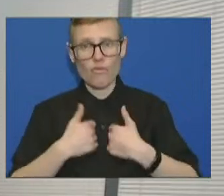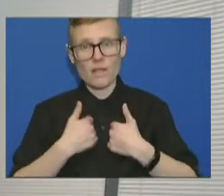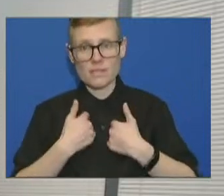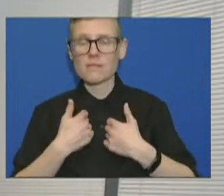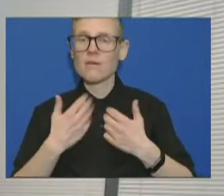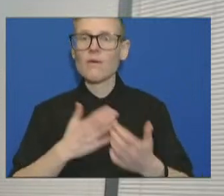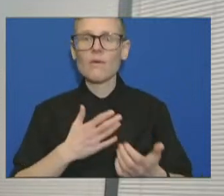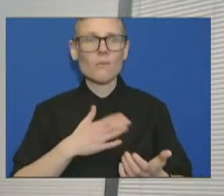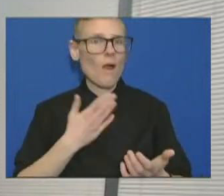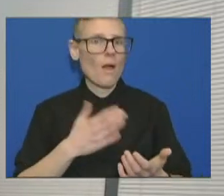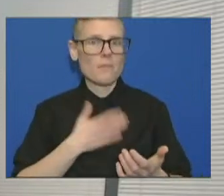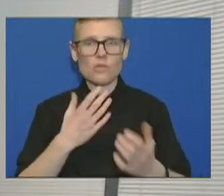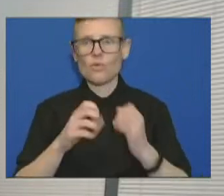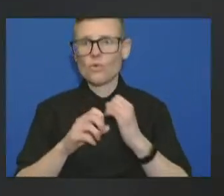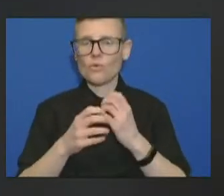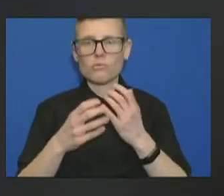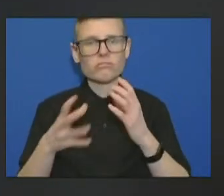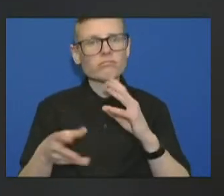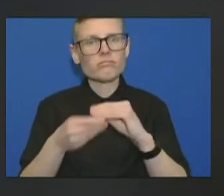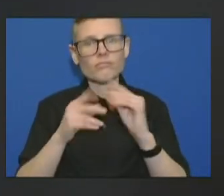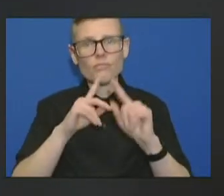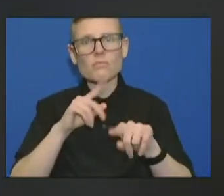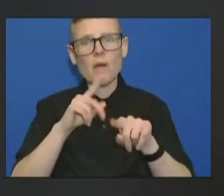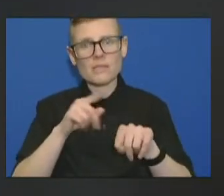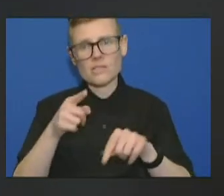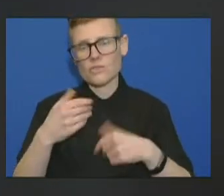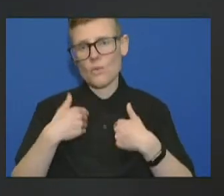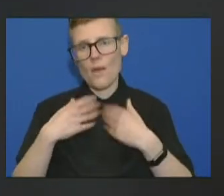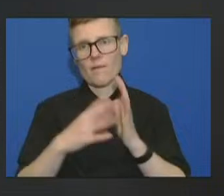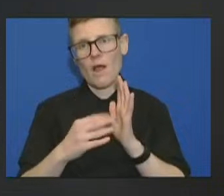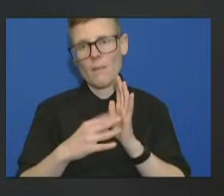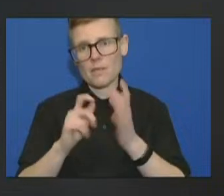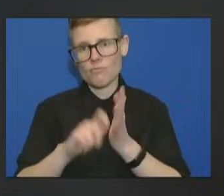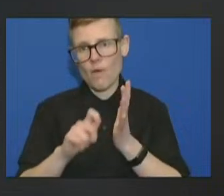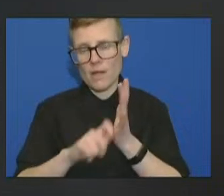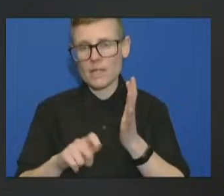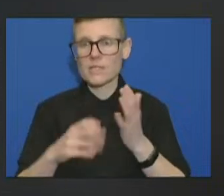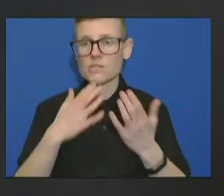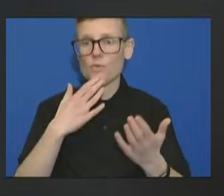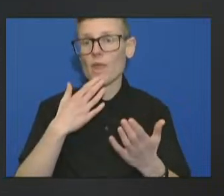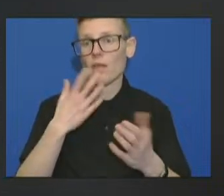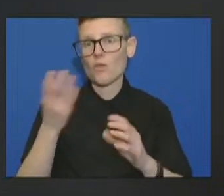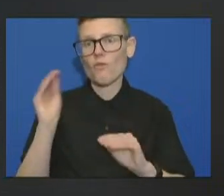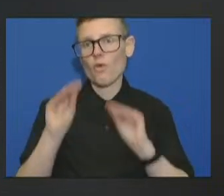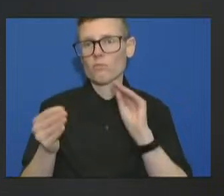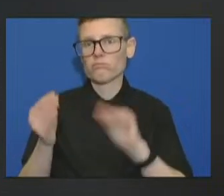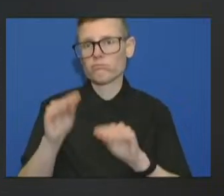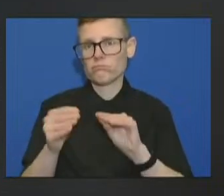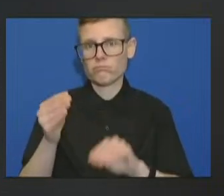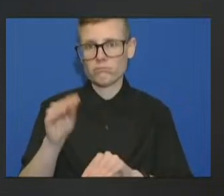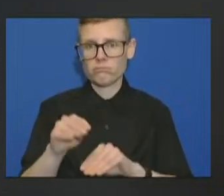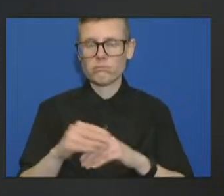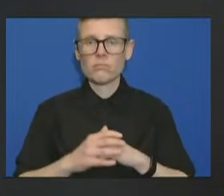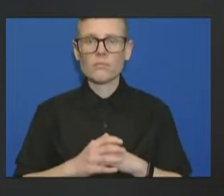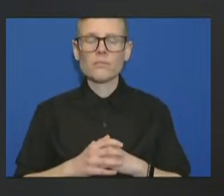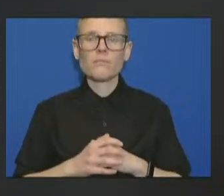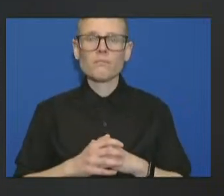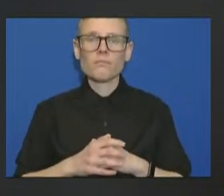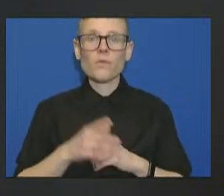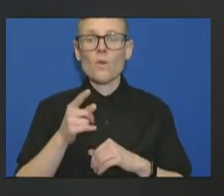friends for adding your email addresses. We're happy to expand on these answers in writing so that you can get a copy of that.